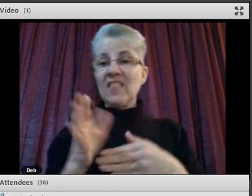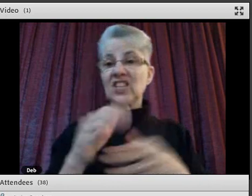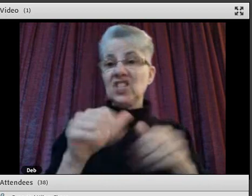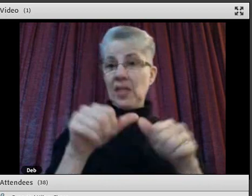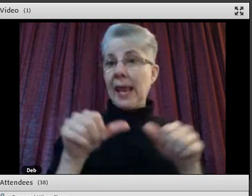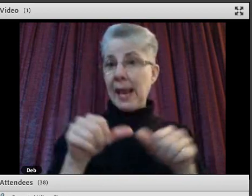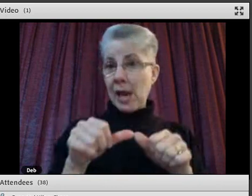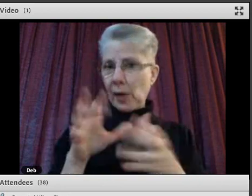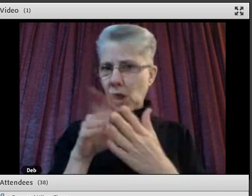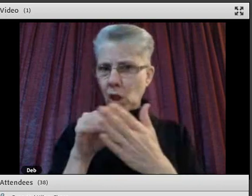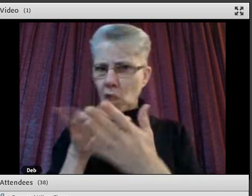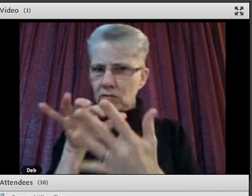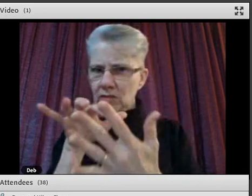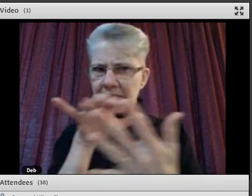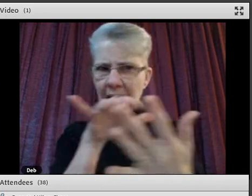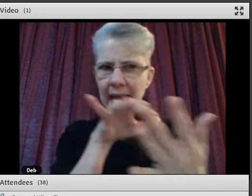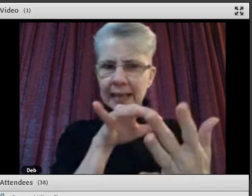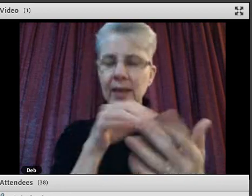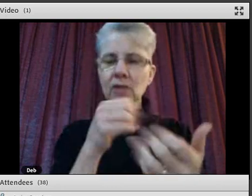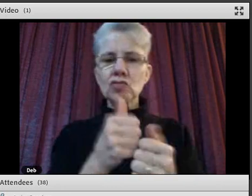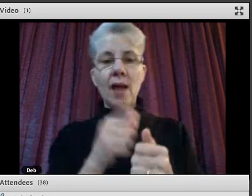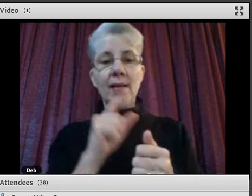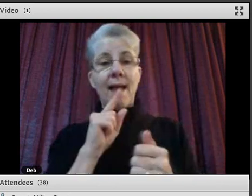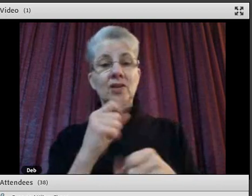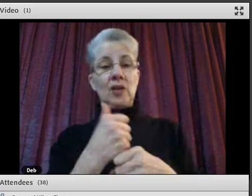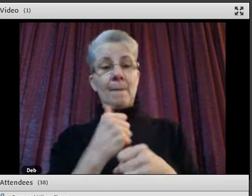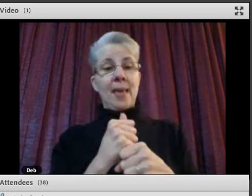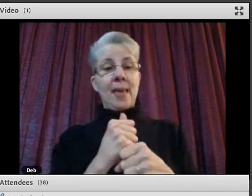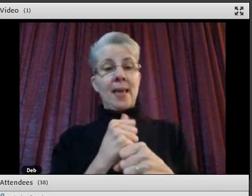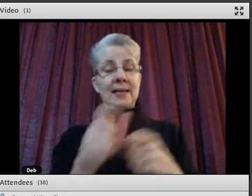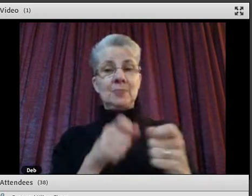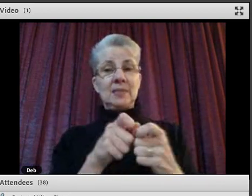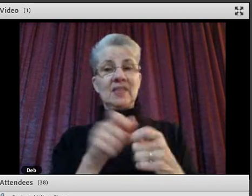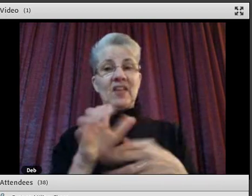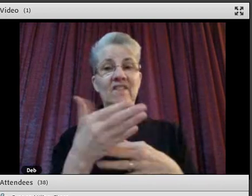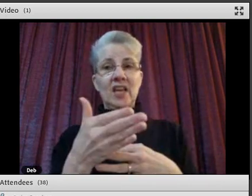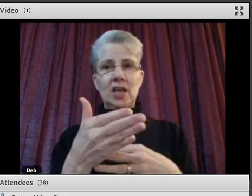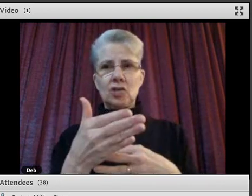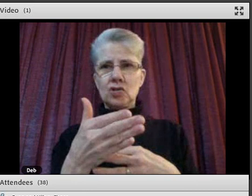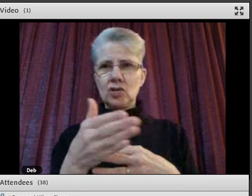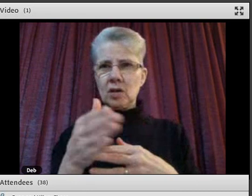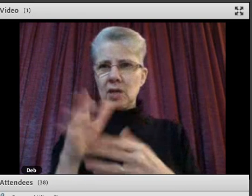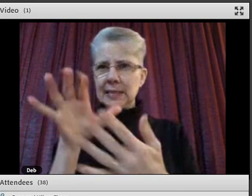and try to actually make a specific fish and follow the design,